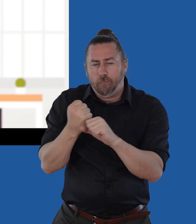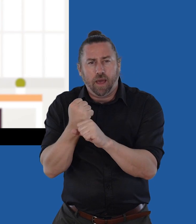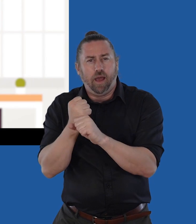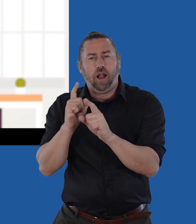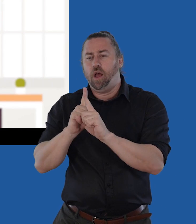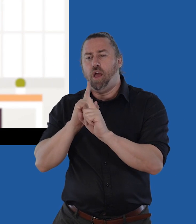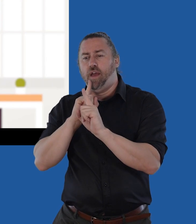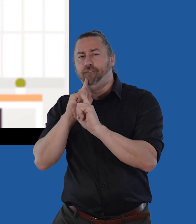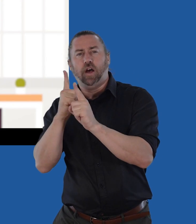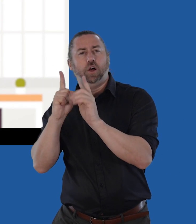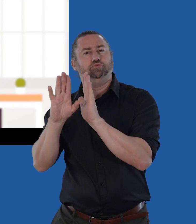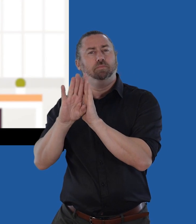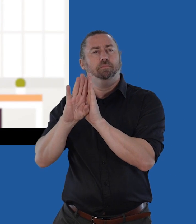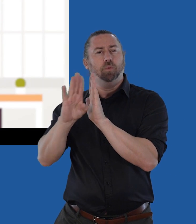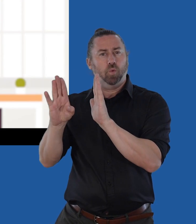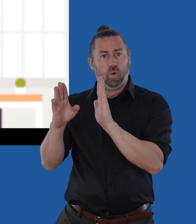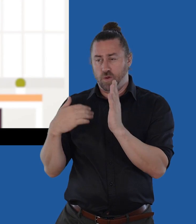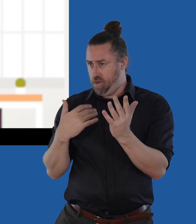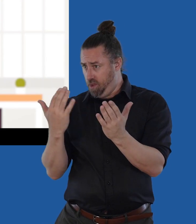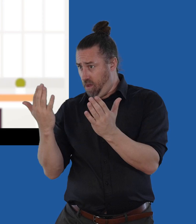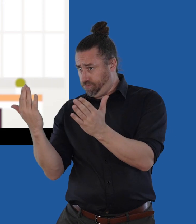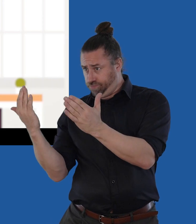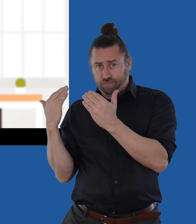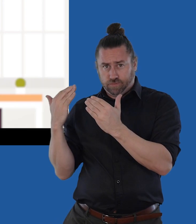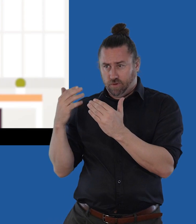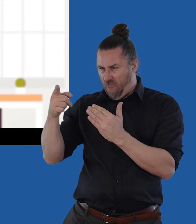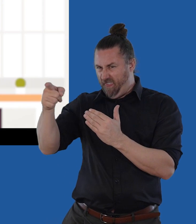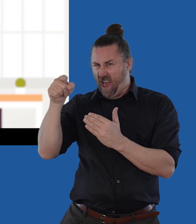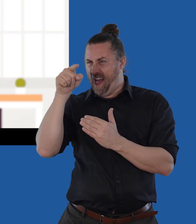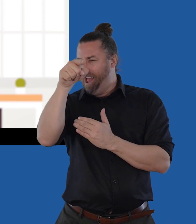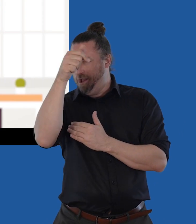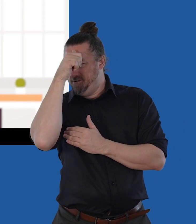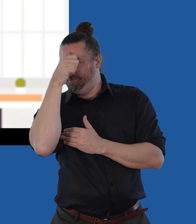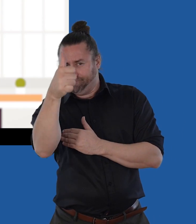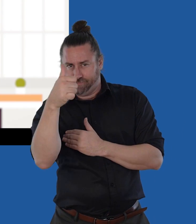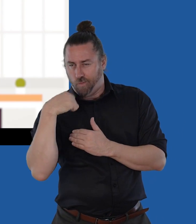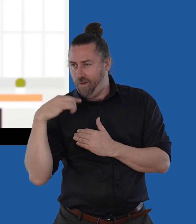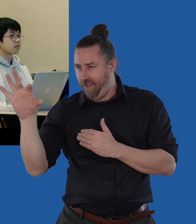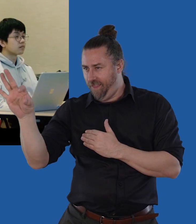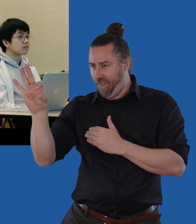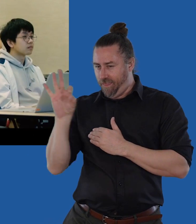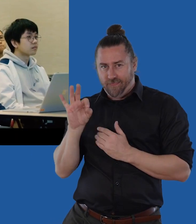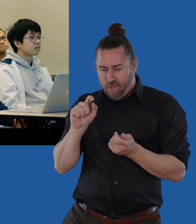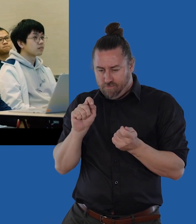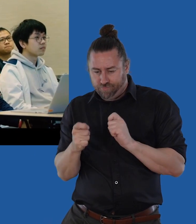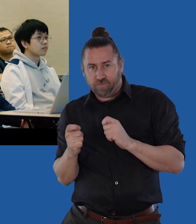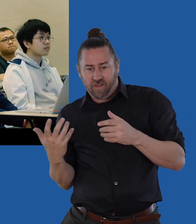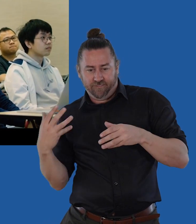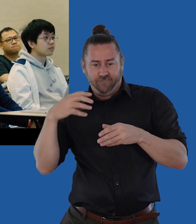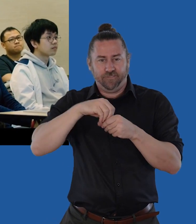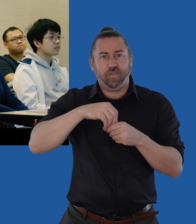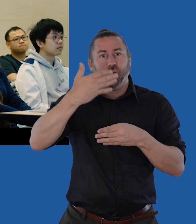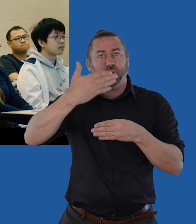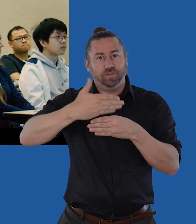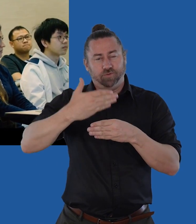Who are great at giving us feedback on features that are working, and those that could use some improvement. These active engagements keep us on the front